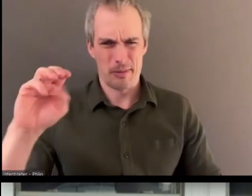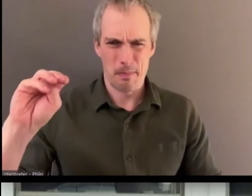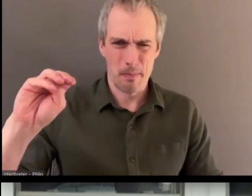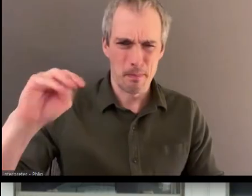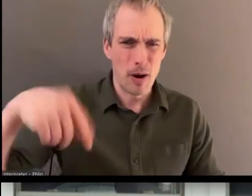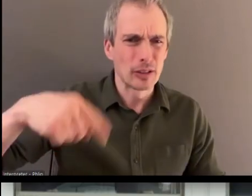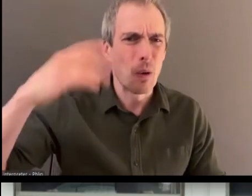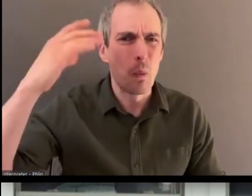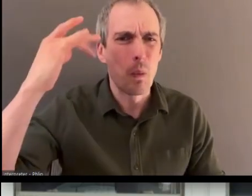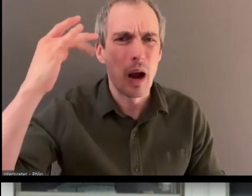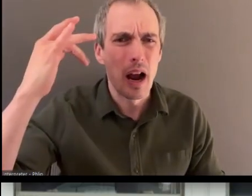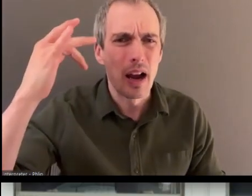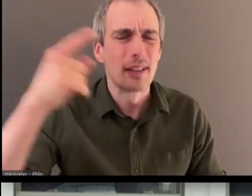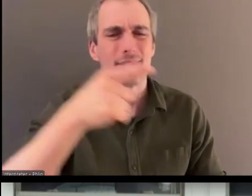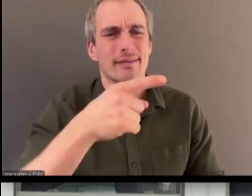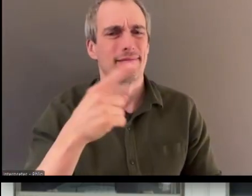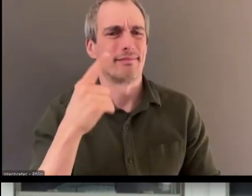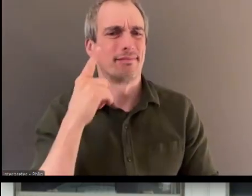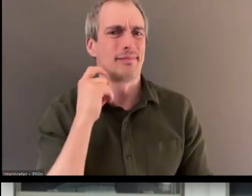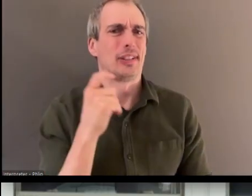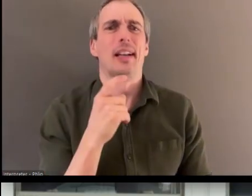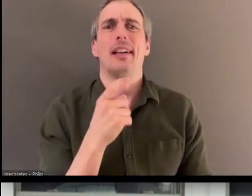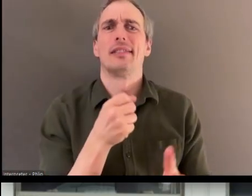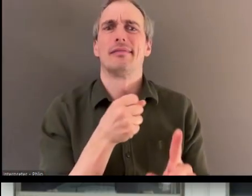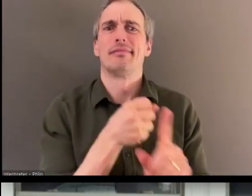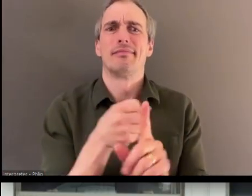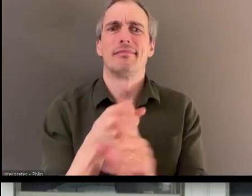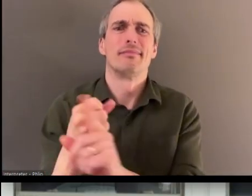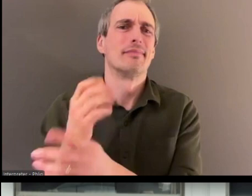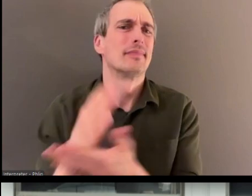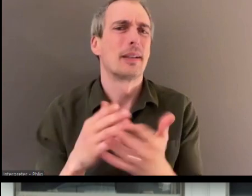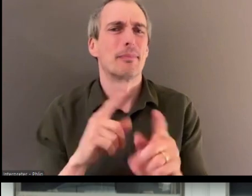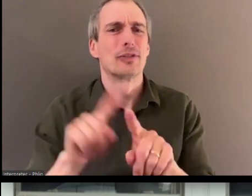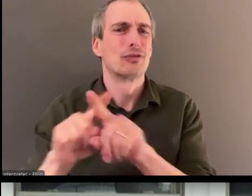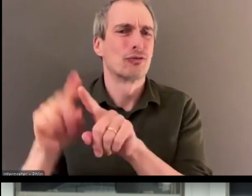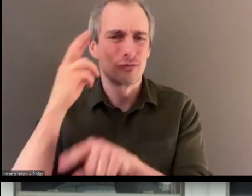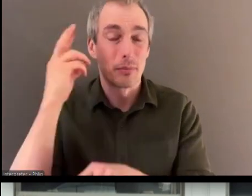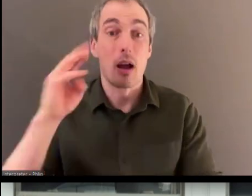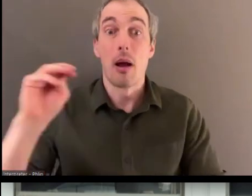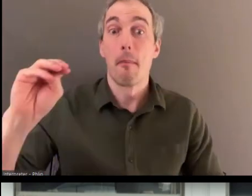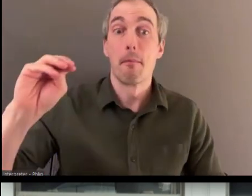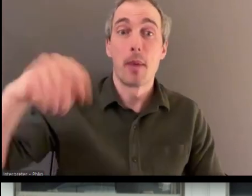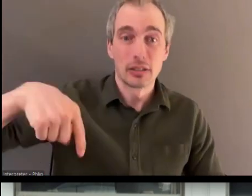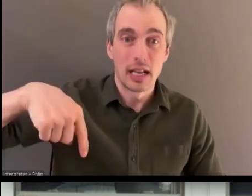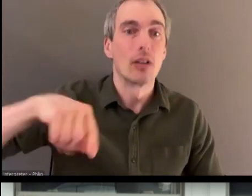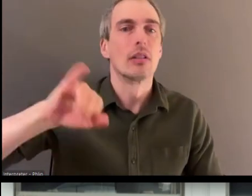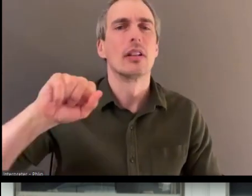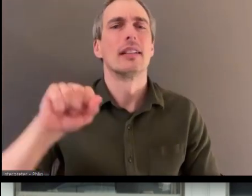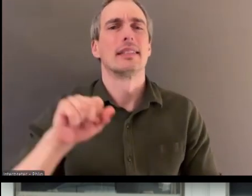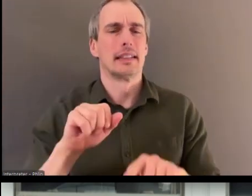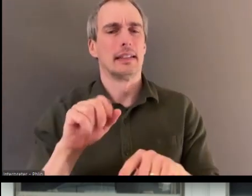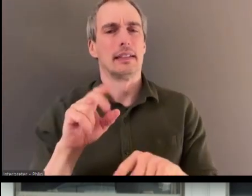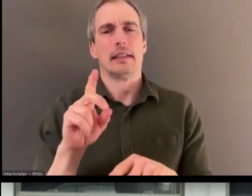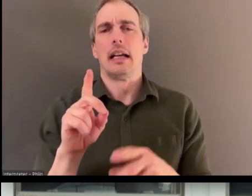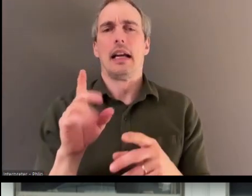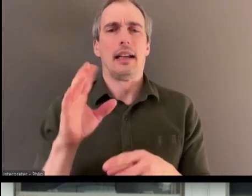But what I like to think about is that Markdown is a democratic file format by design. And by that I mean it's in plain text.